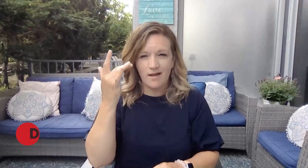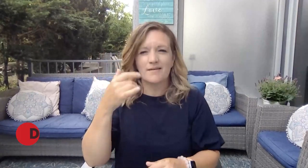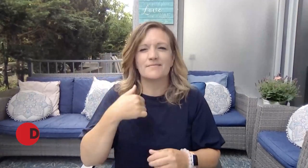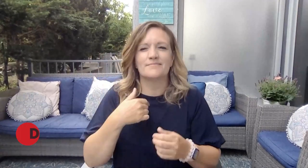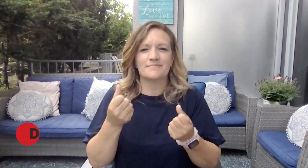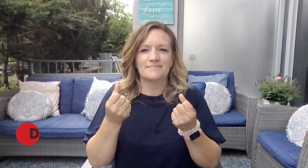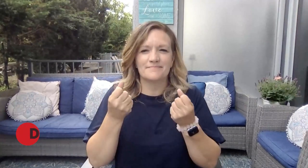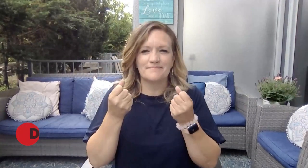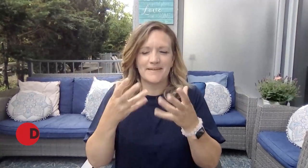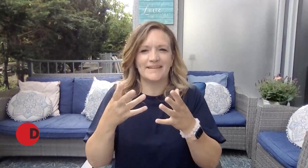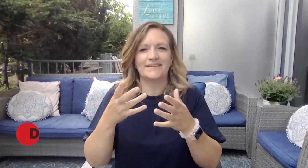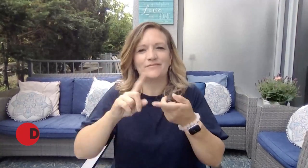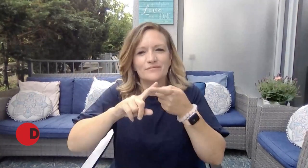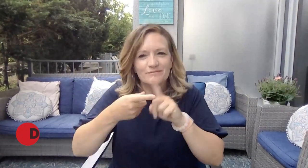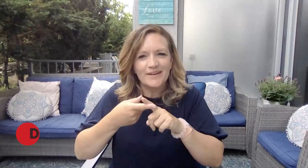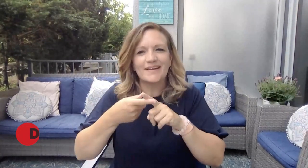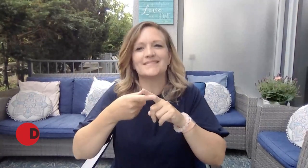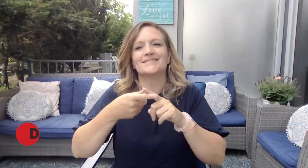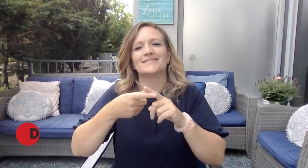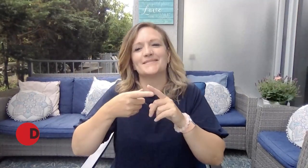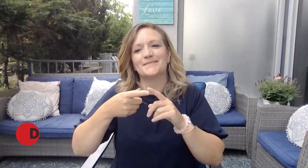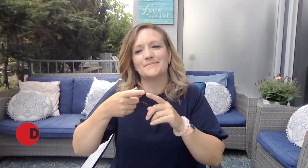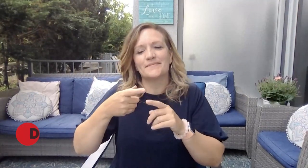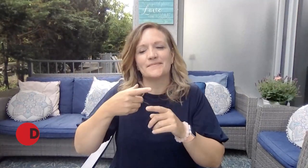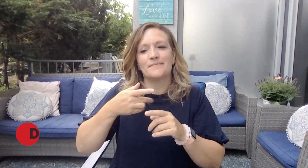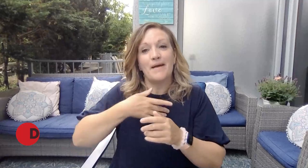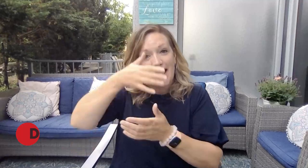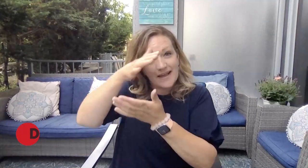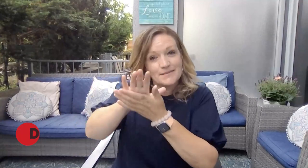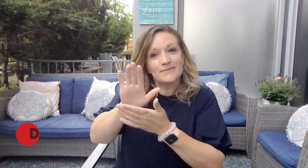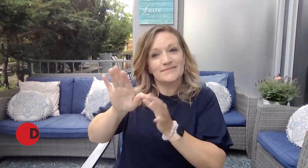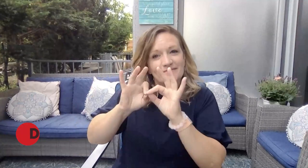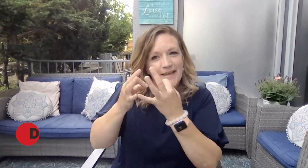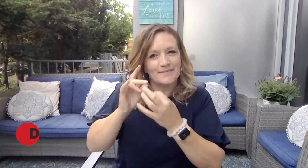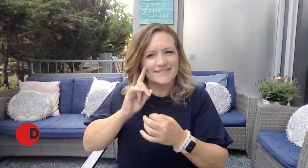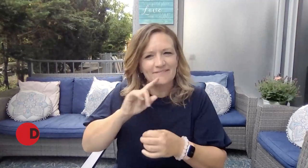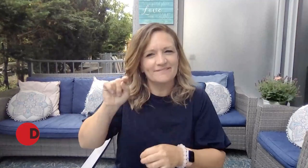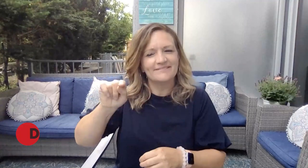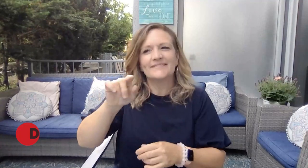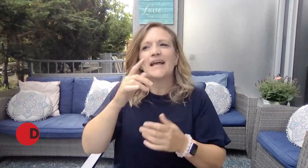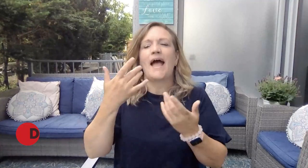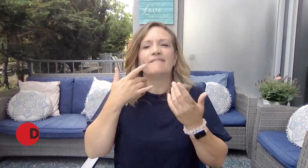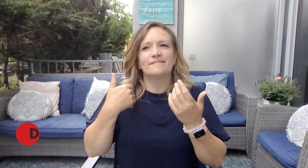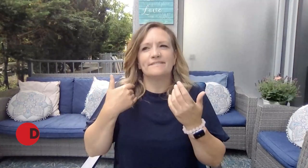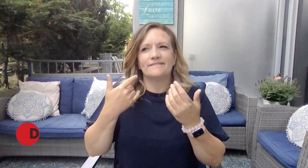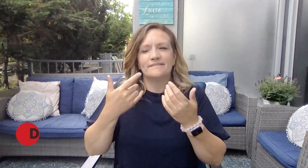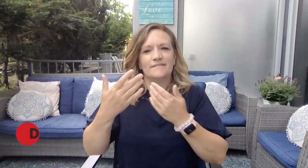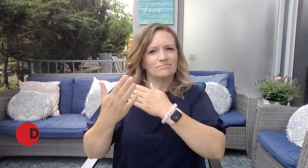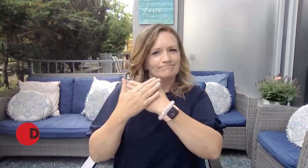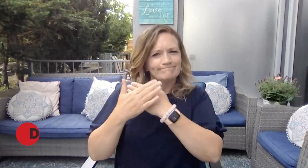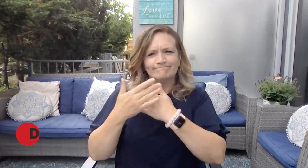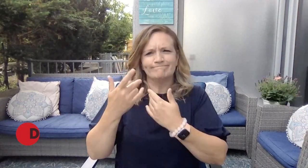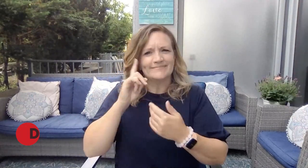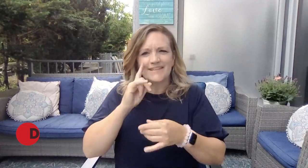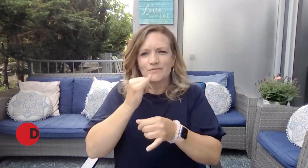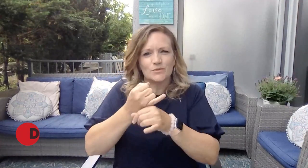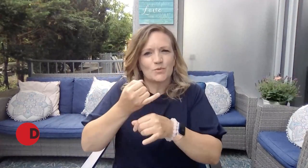Many friends, my husband’s family who were Deaf advised me that Deaf school is a must.